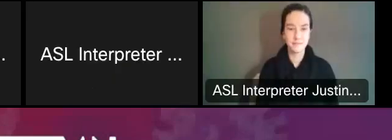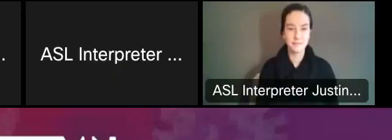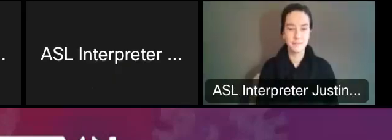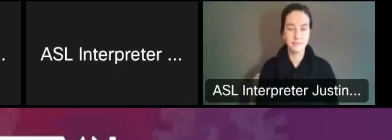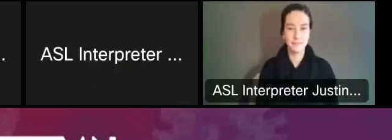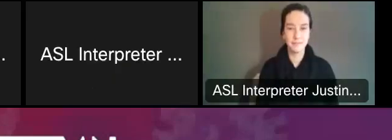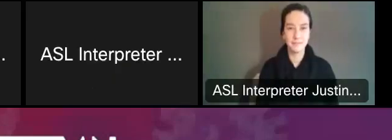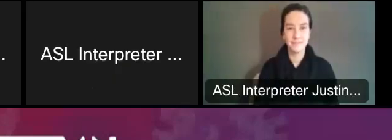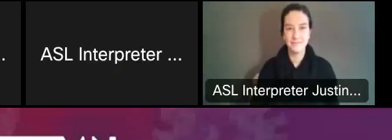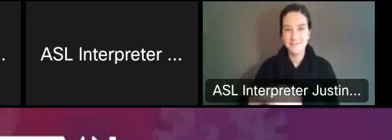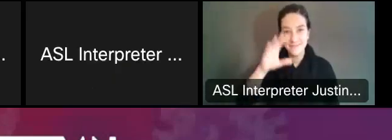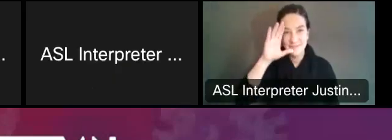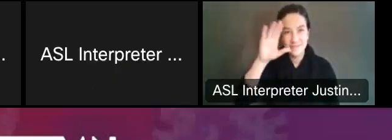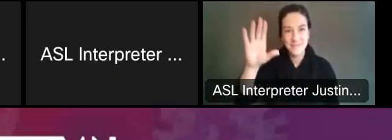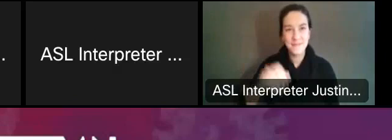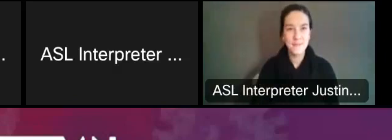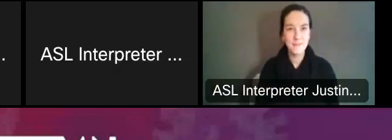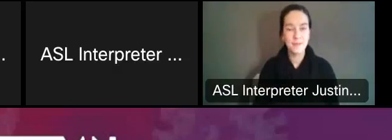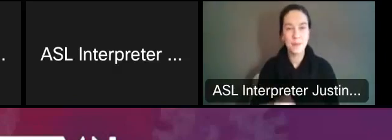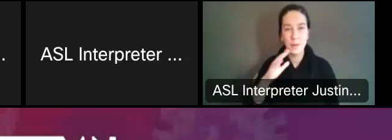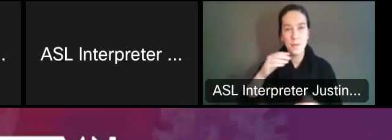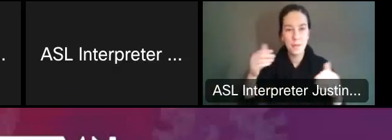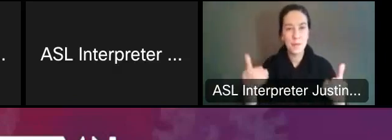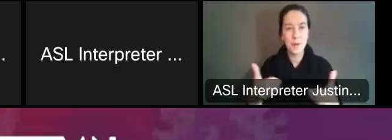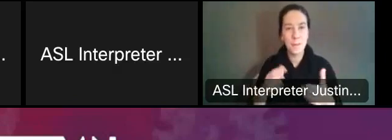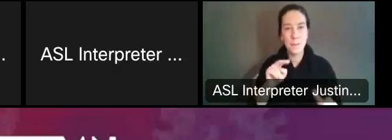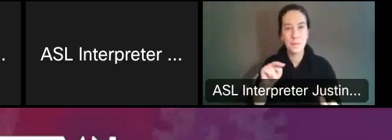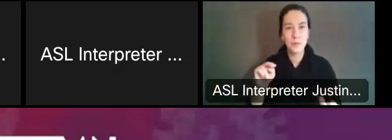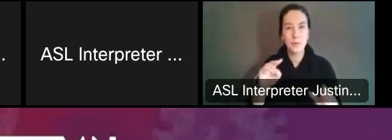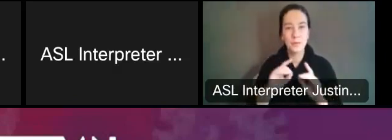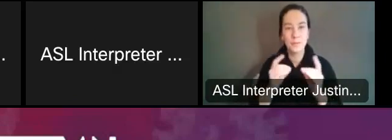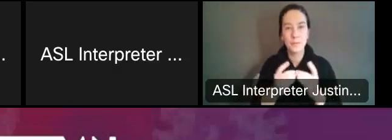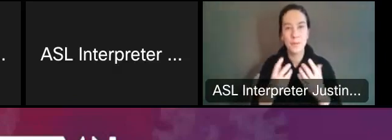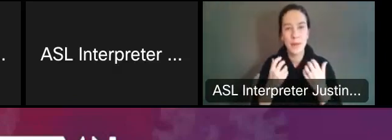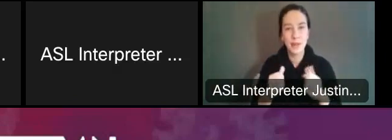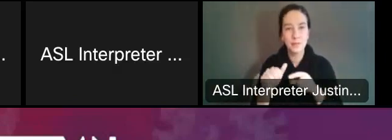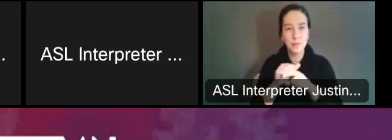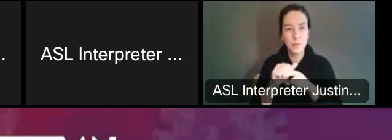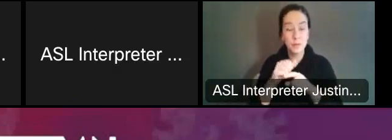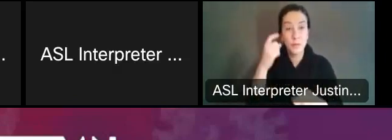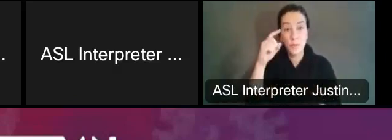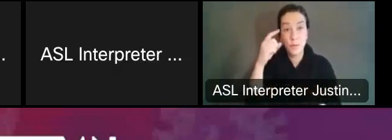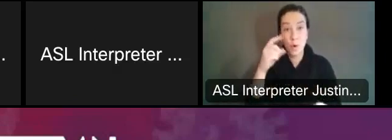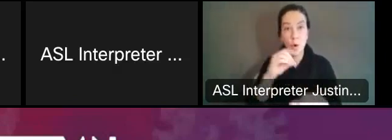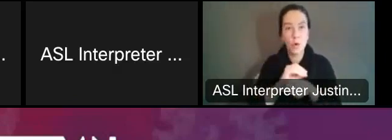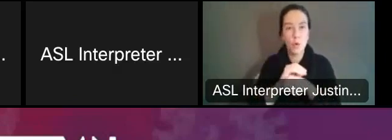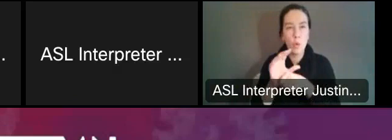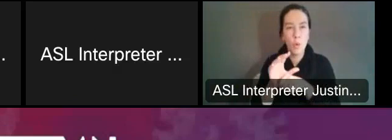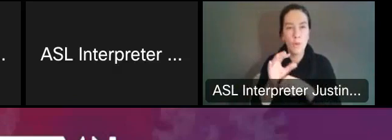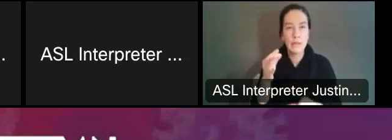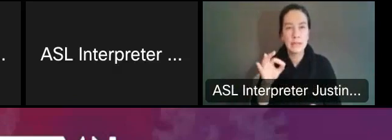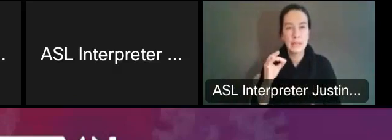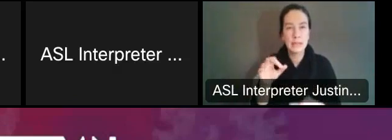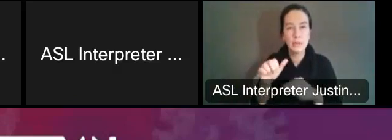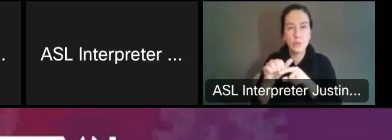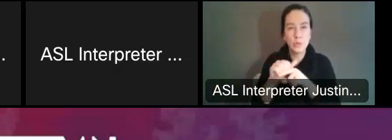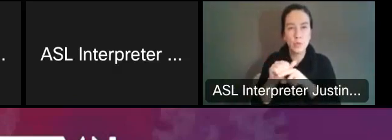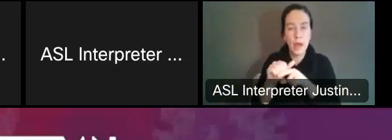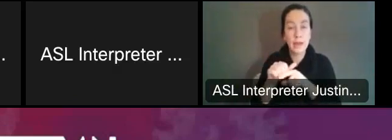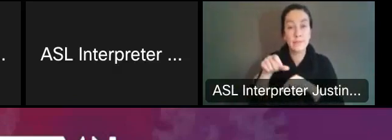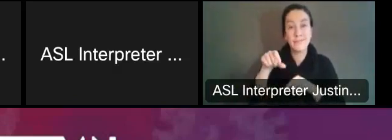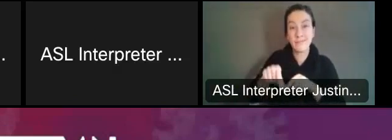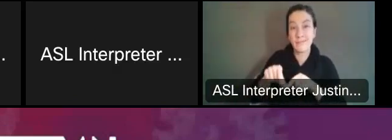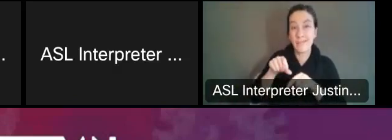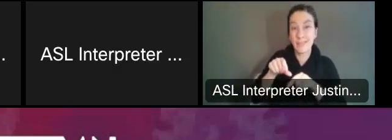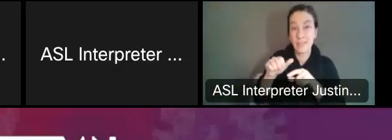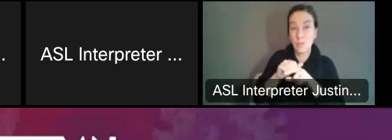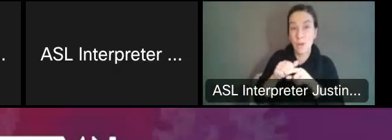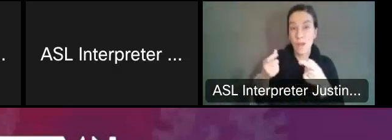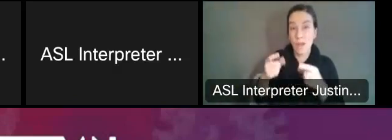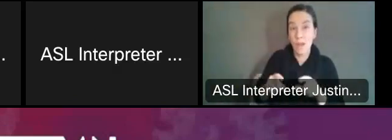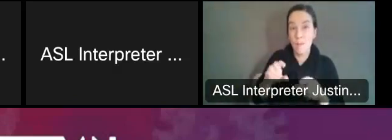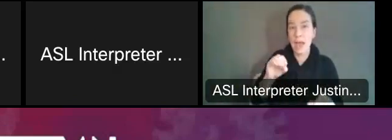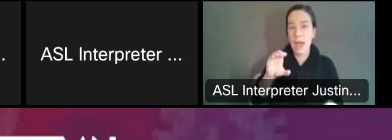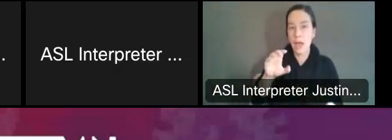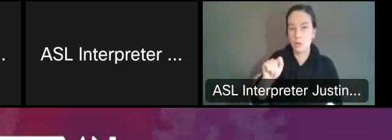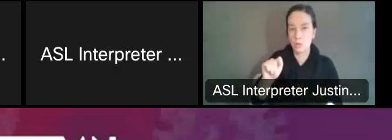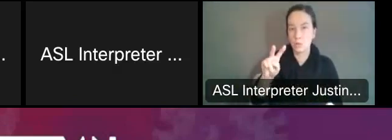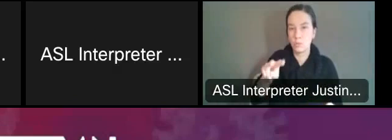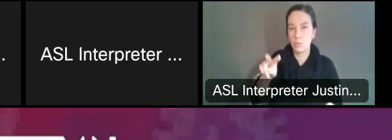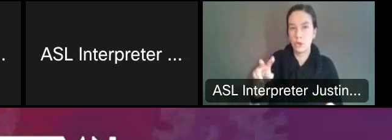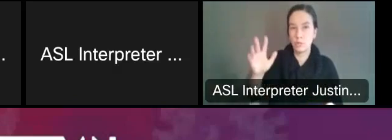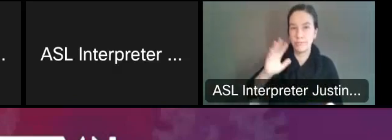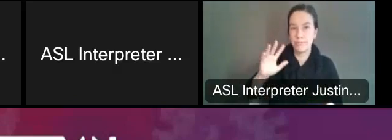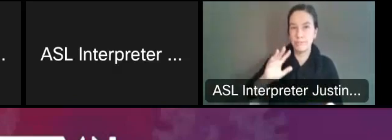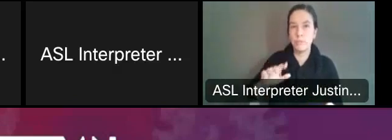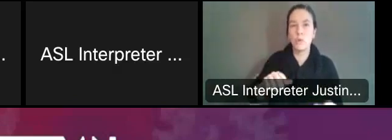Hello, and welcome to the Minnesota Department of health training and cover 19 vaccine. This presentation was facilitated in October, 2022 by and immunization. A clinical consultant with the Minnesota Department of health.